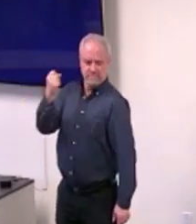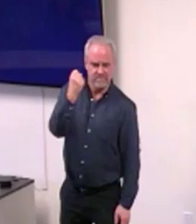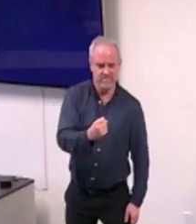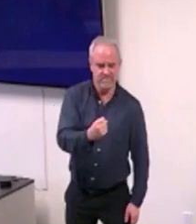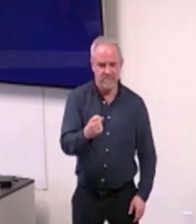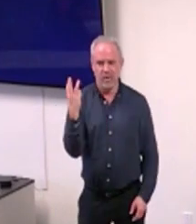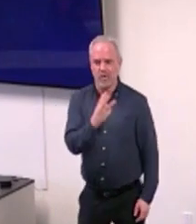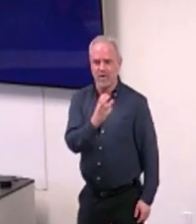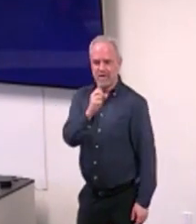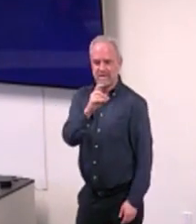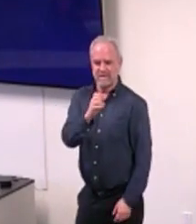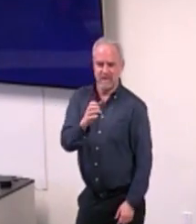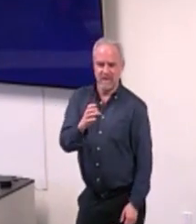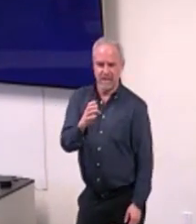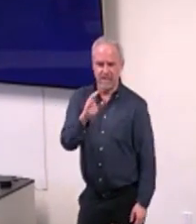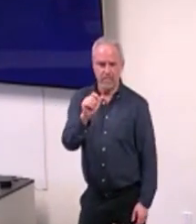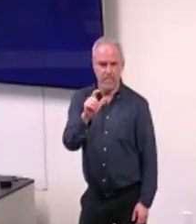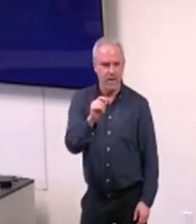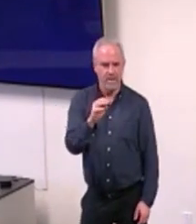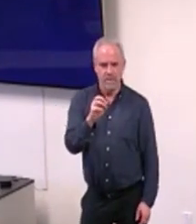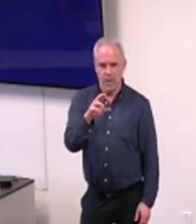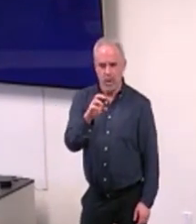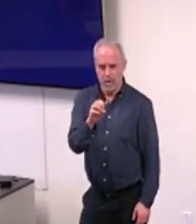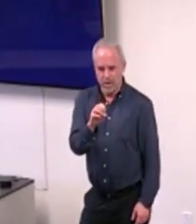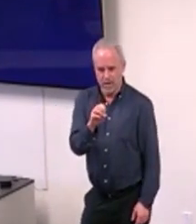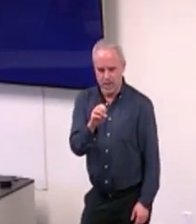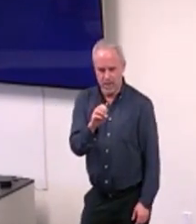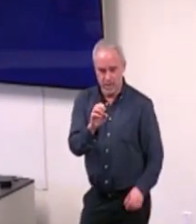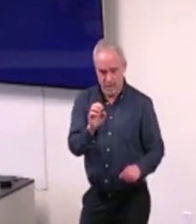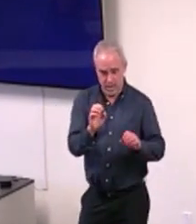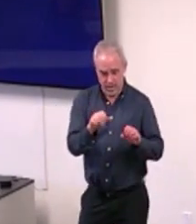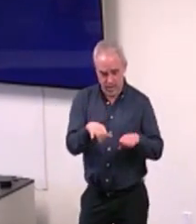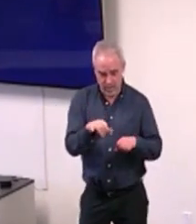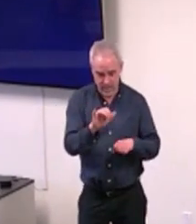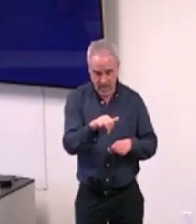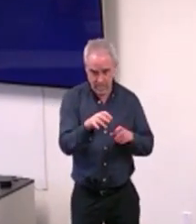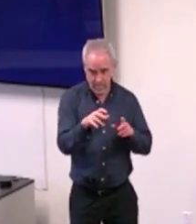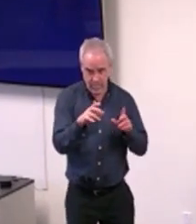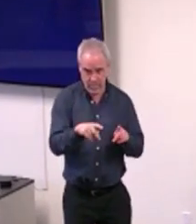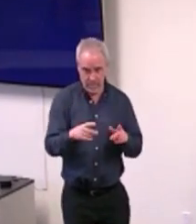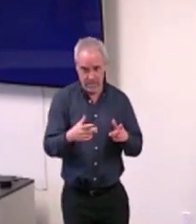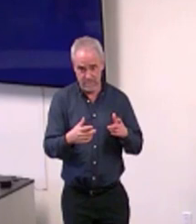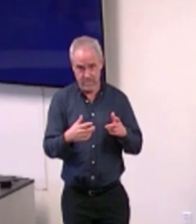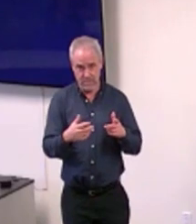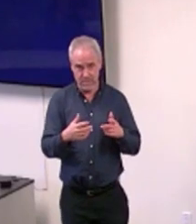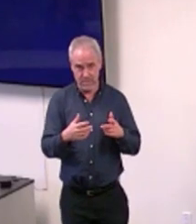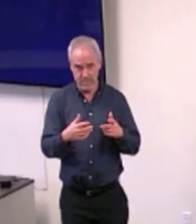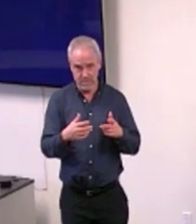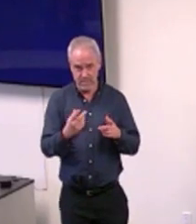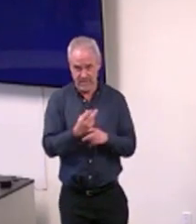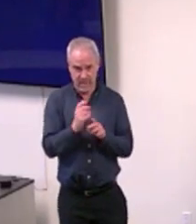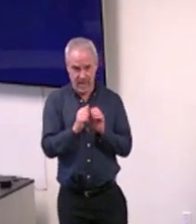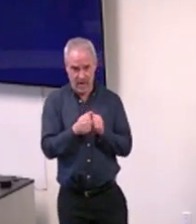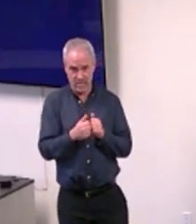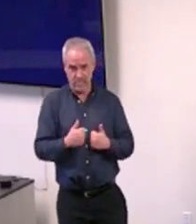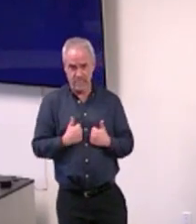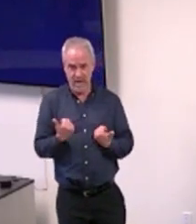Figuring out how to get along in that area is actually a form of intelligence. You might not have that skill.